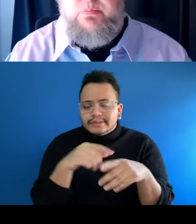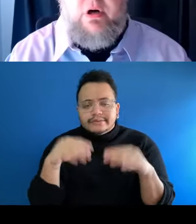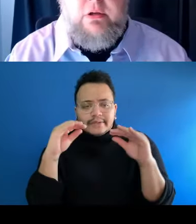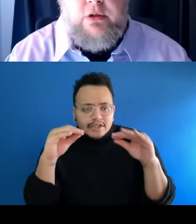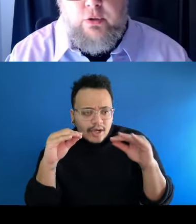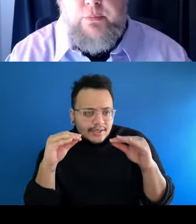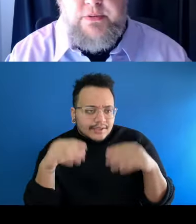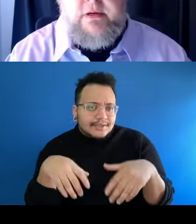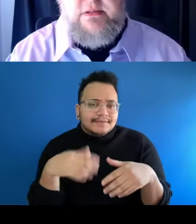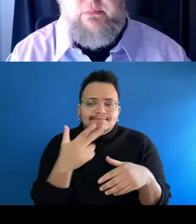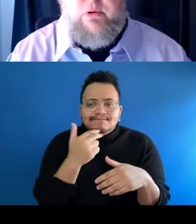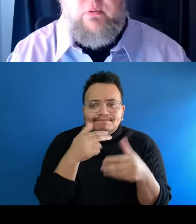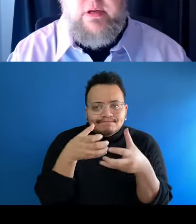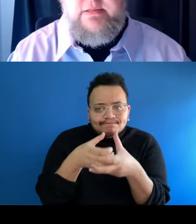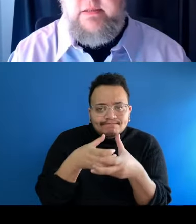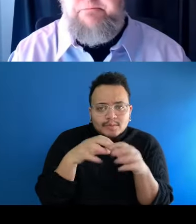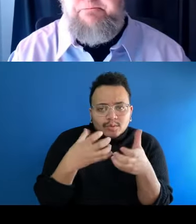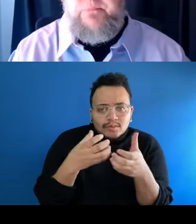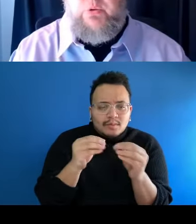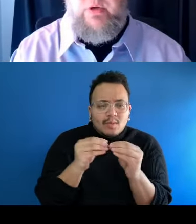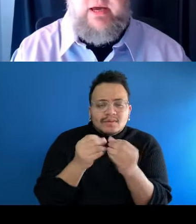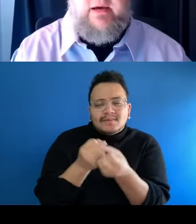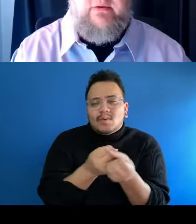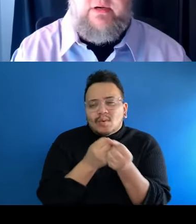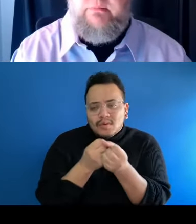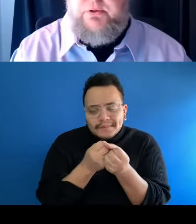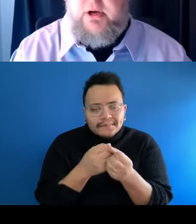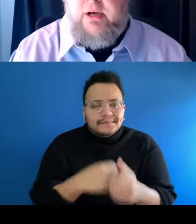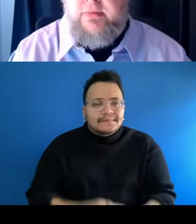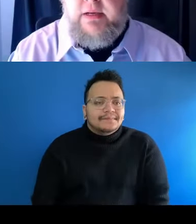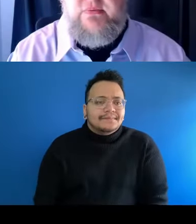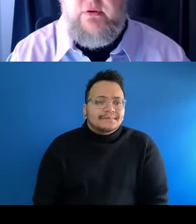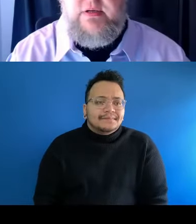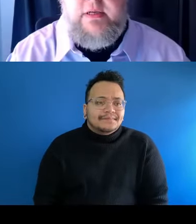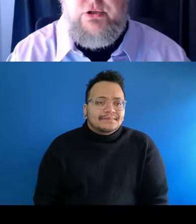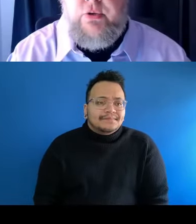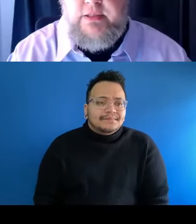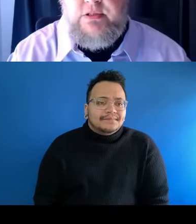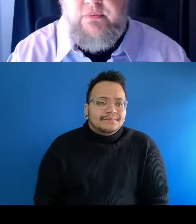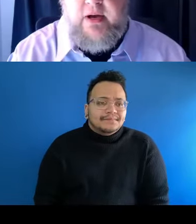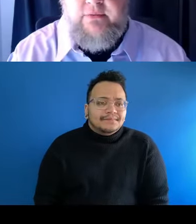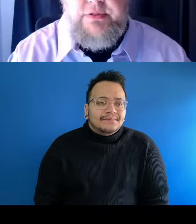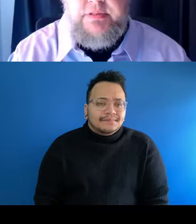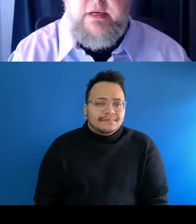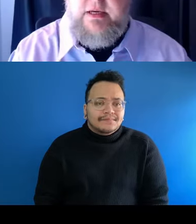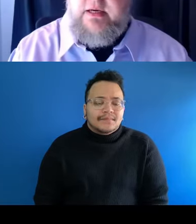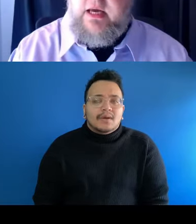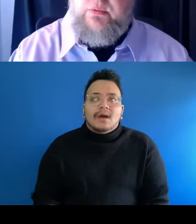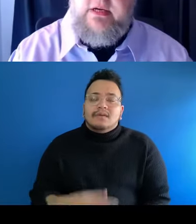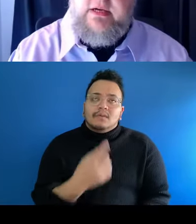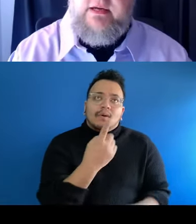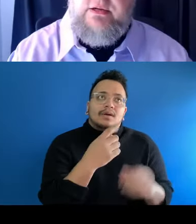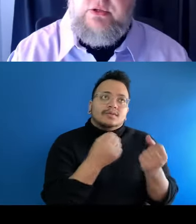smaller groups that are support oriented. We have a blog that is focused on trans survivors and we again,